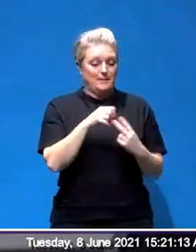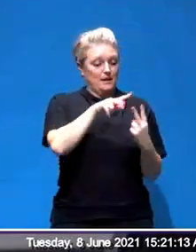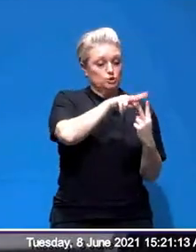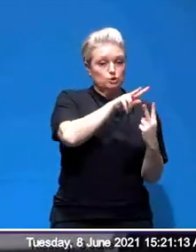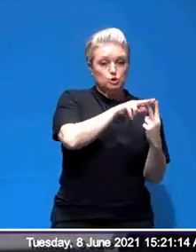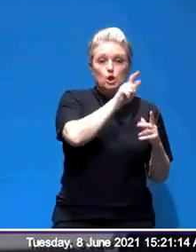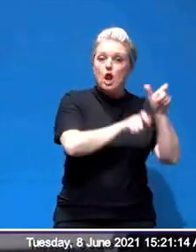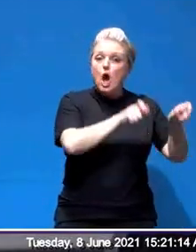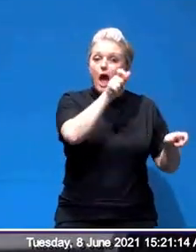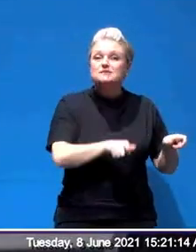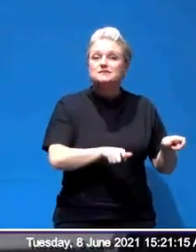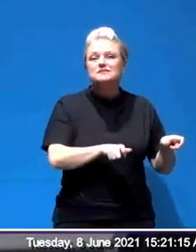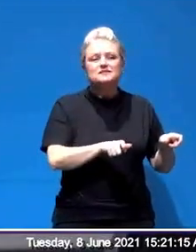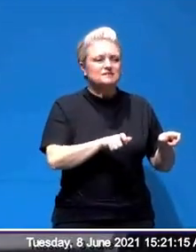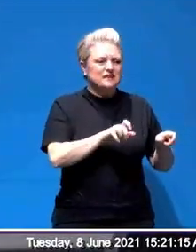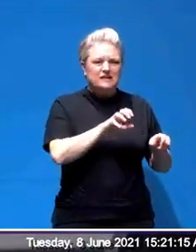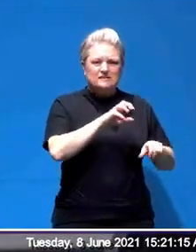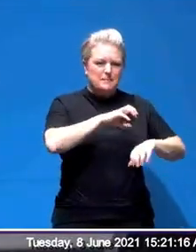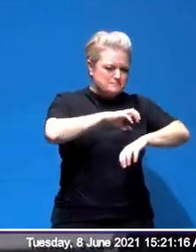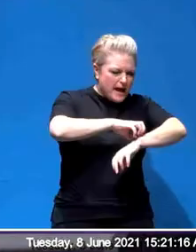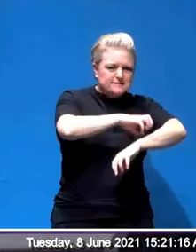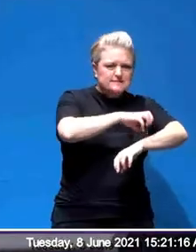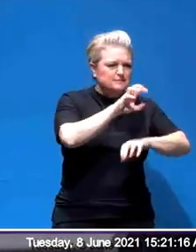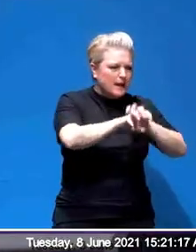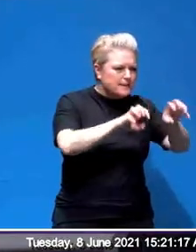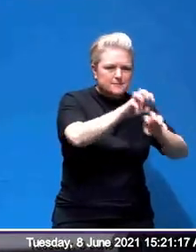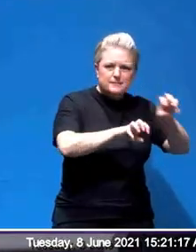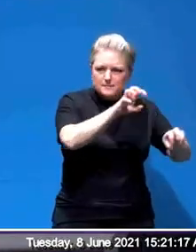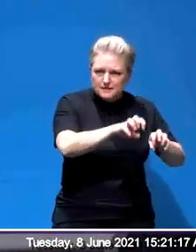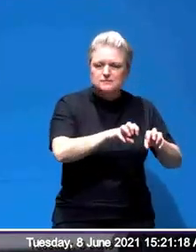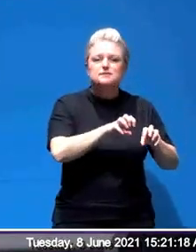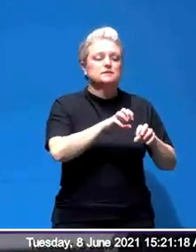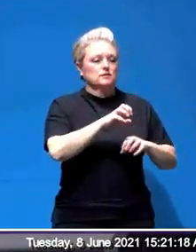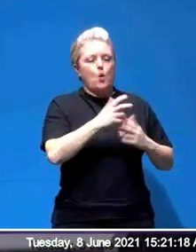together or who had various behaviours of concern and things like that.